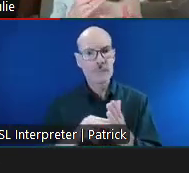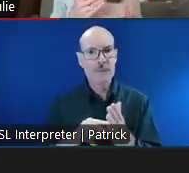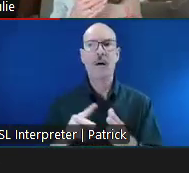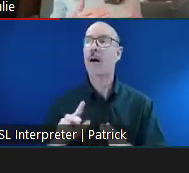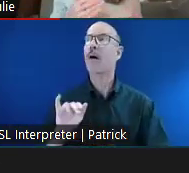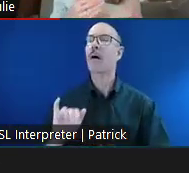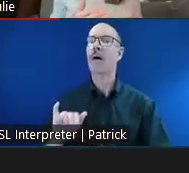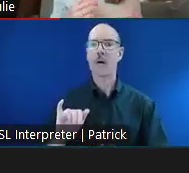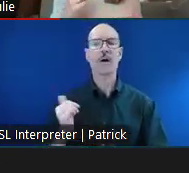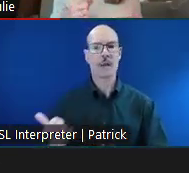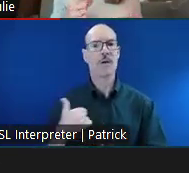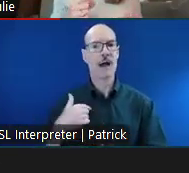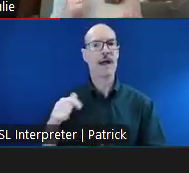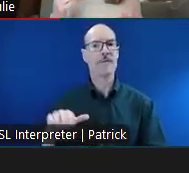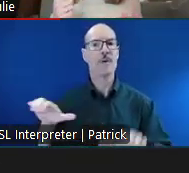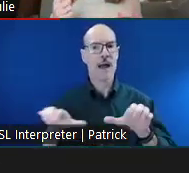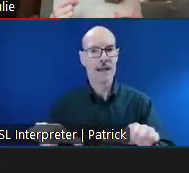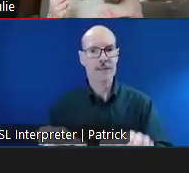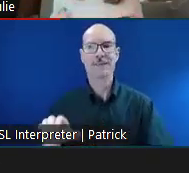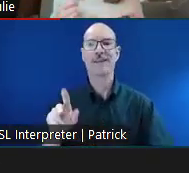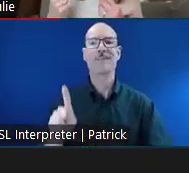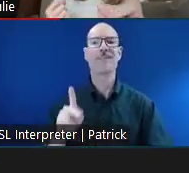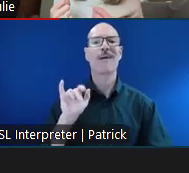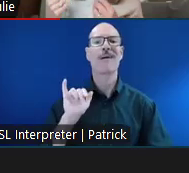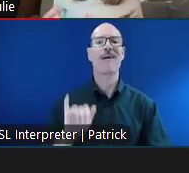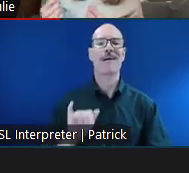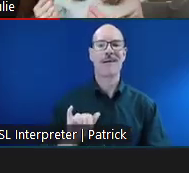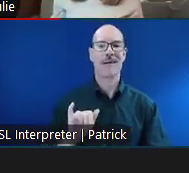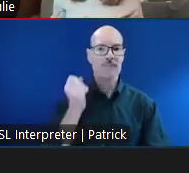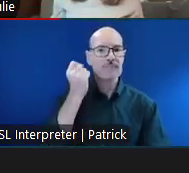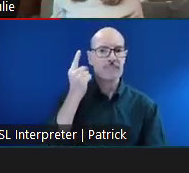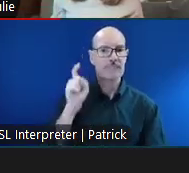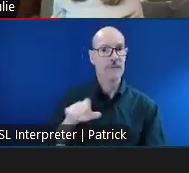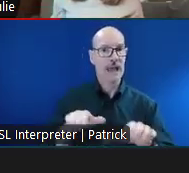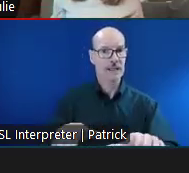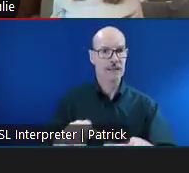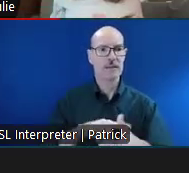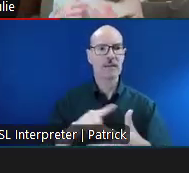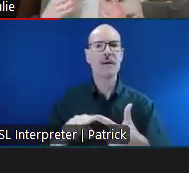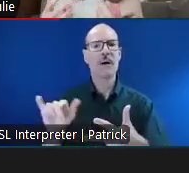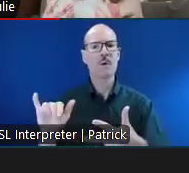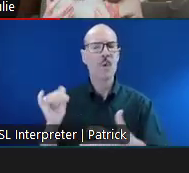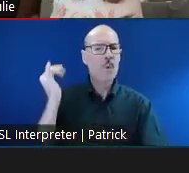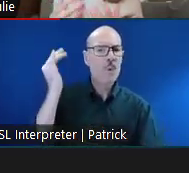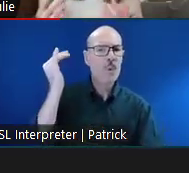Also, it's really helpful to get people to think about what is really causing my anxiety.